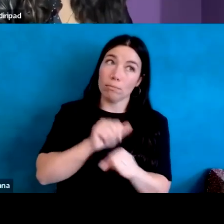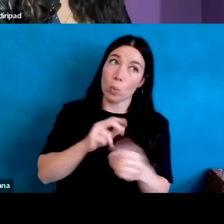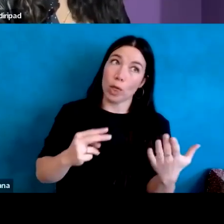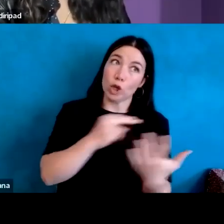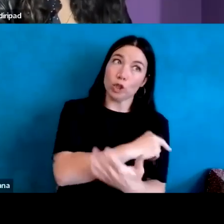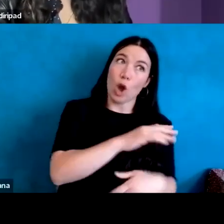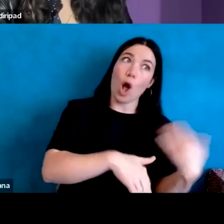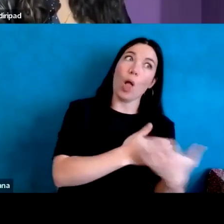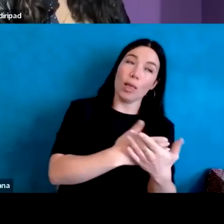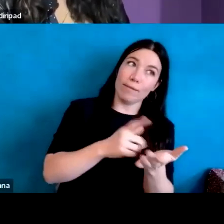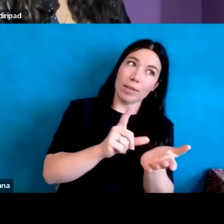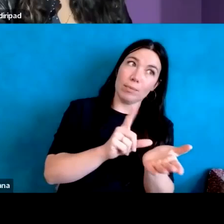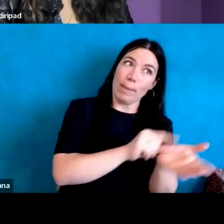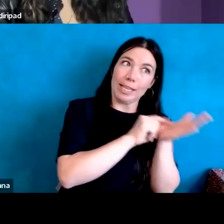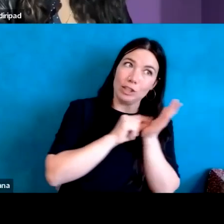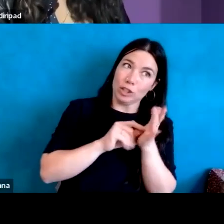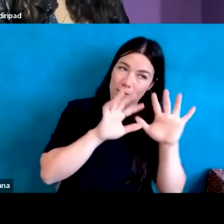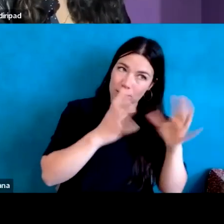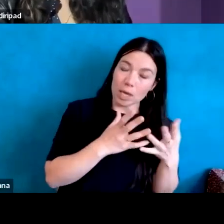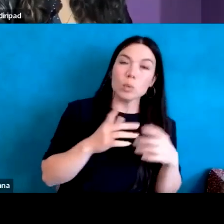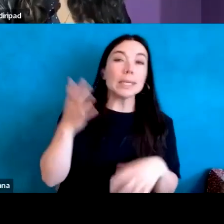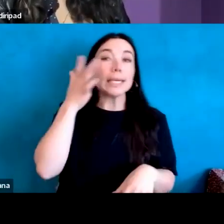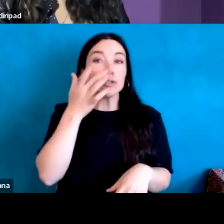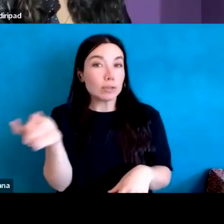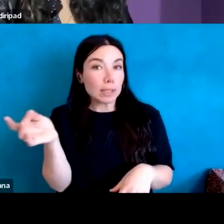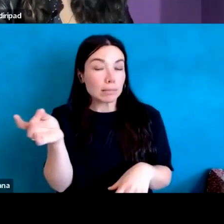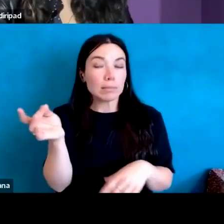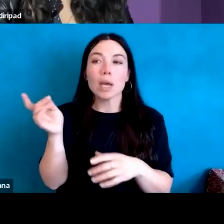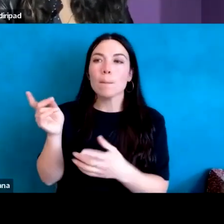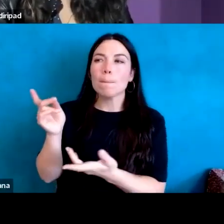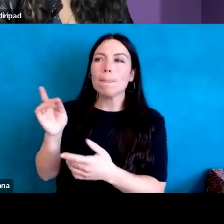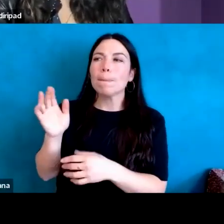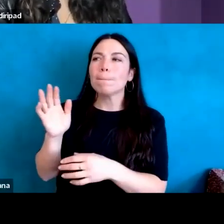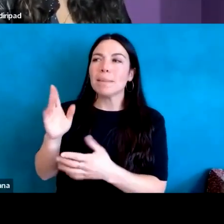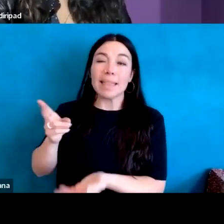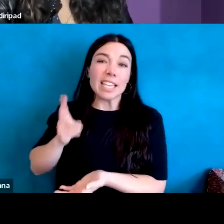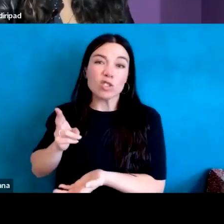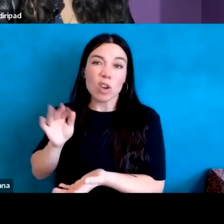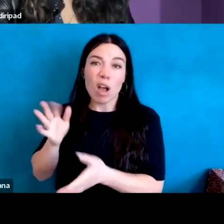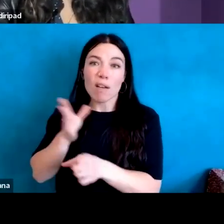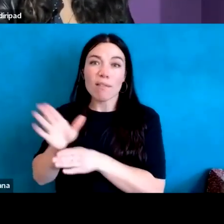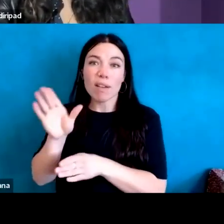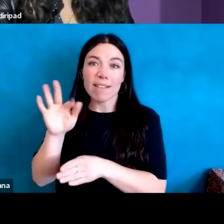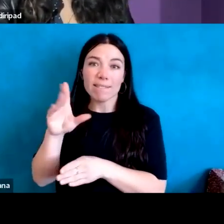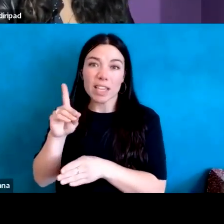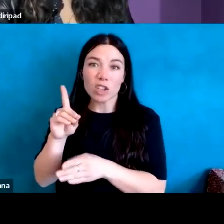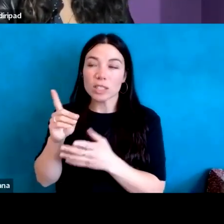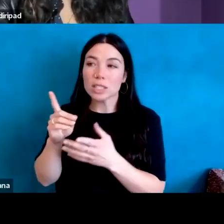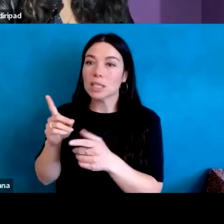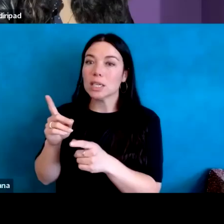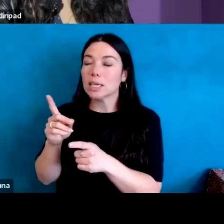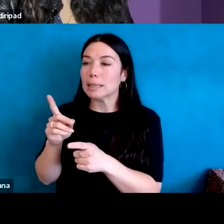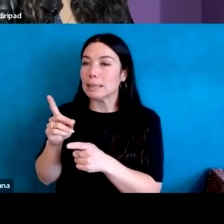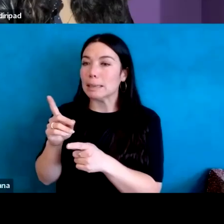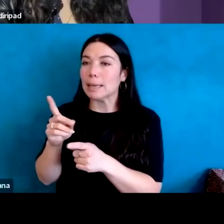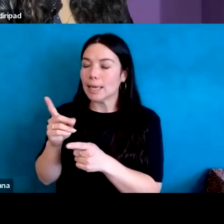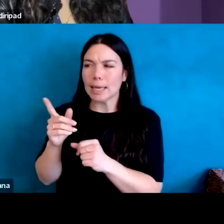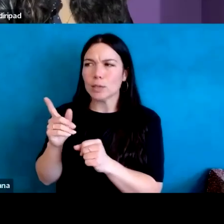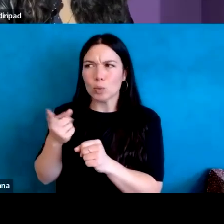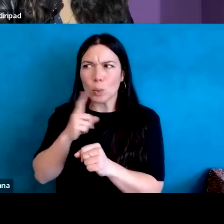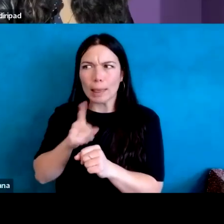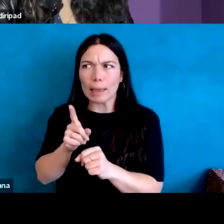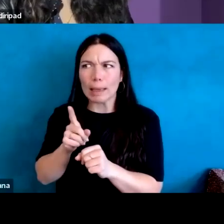well, I guess historically as well. And honestly, the history of the field is that it emerged when people were looking at,